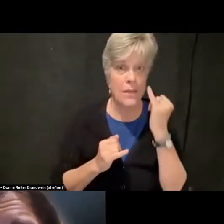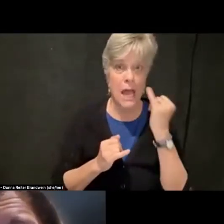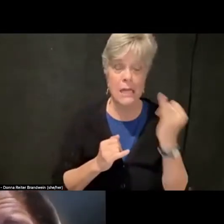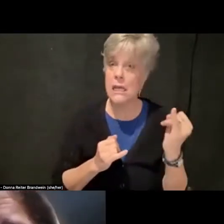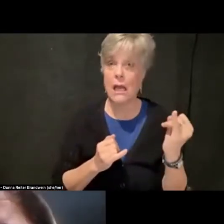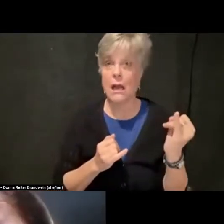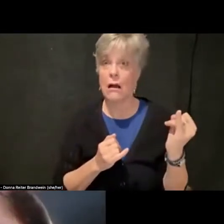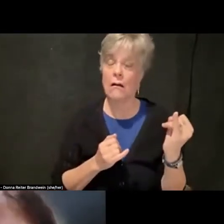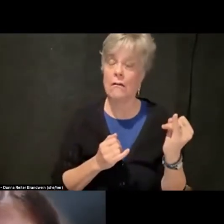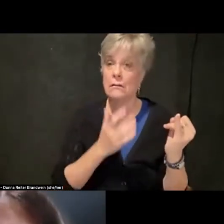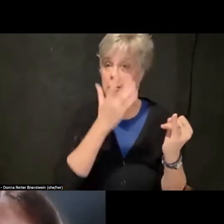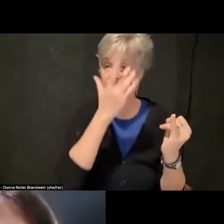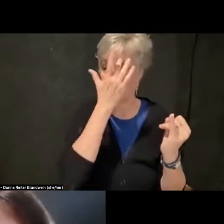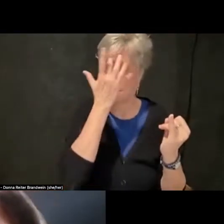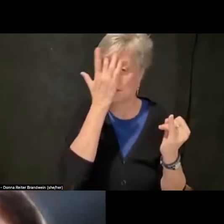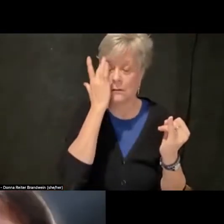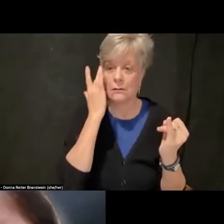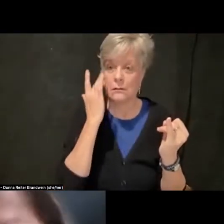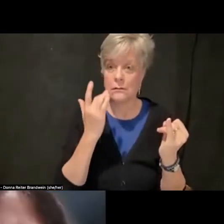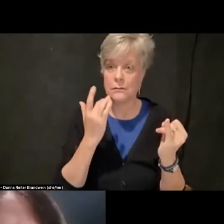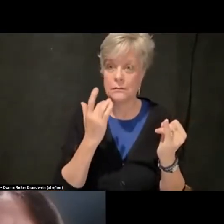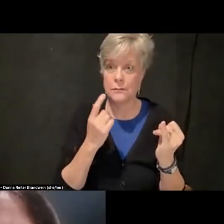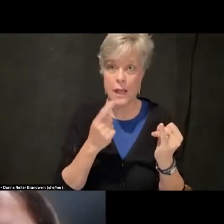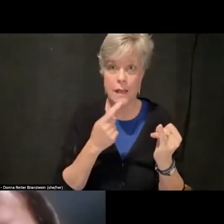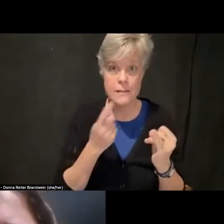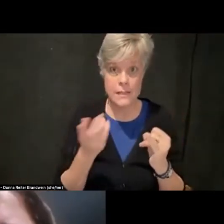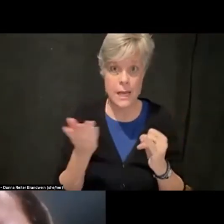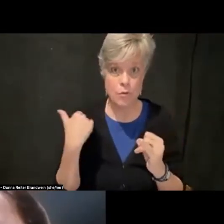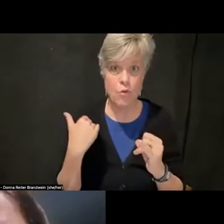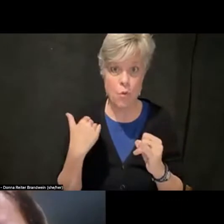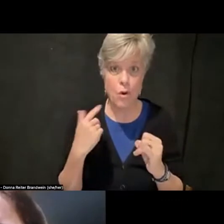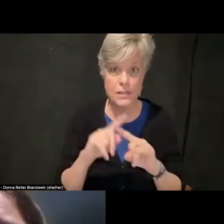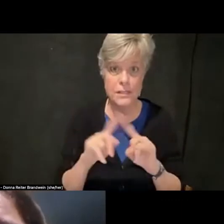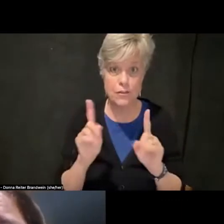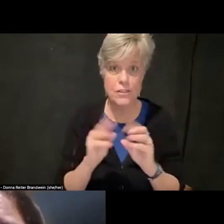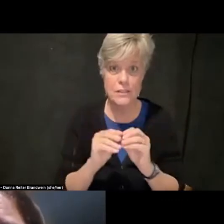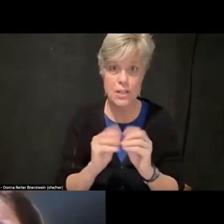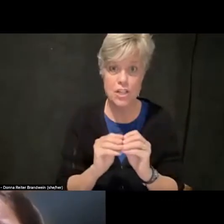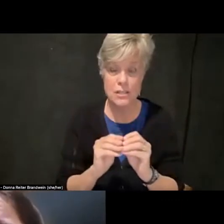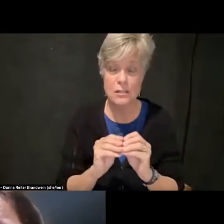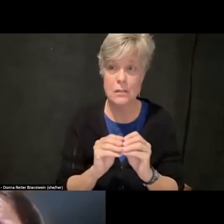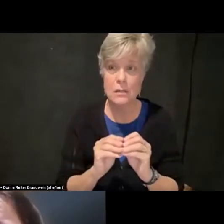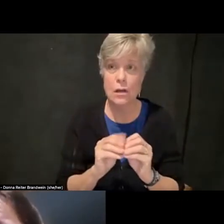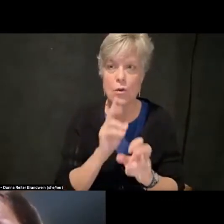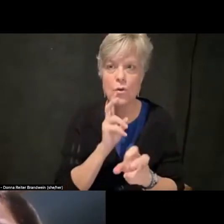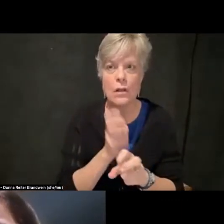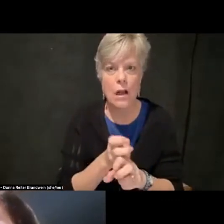because I mean as stated in previous sessions, right? It's really hard to have culture and identity